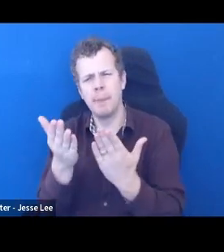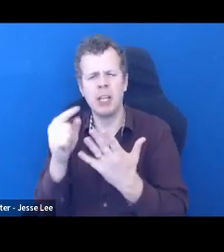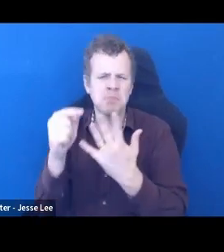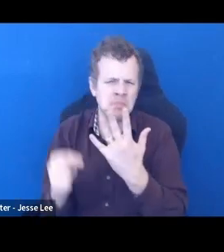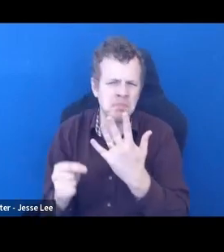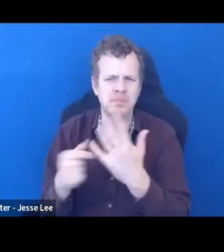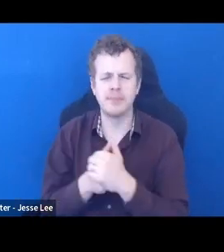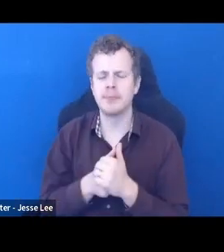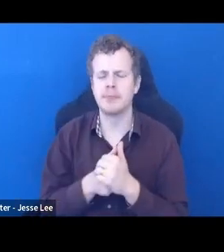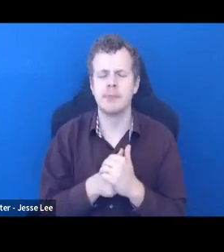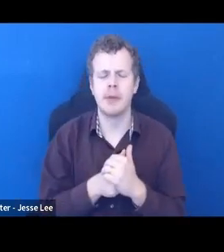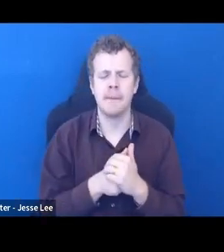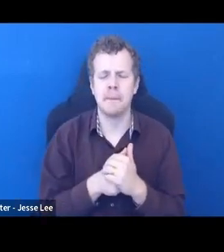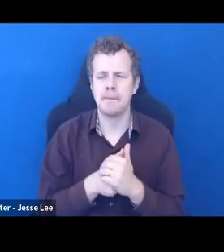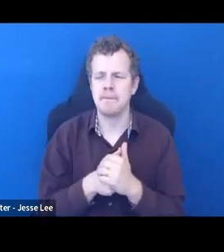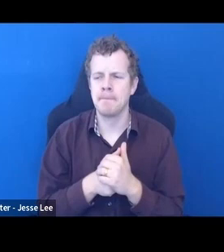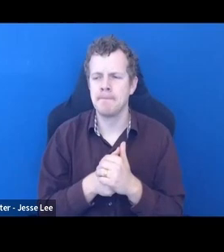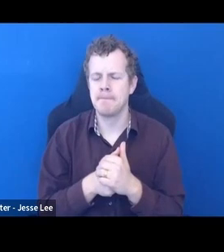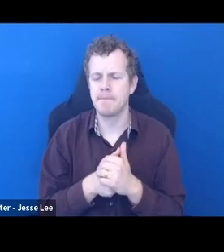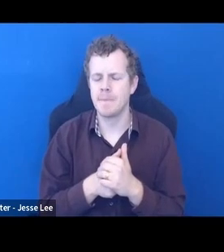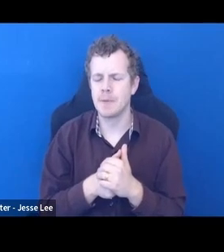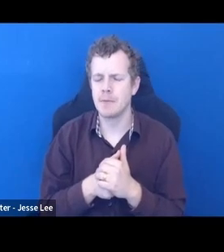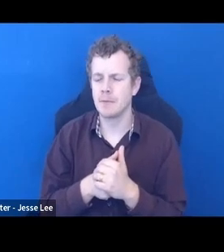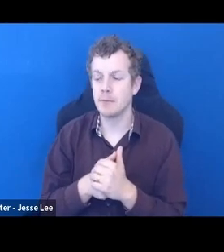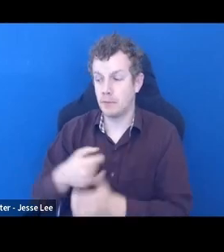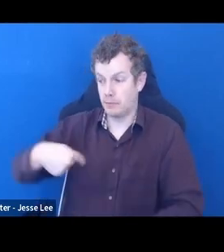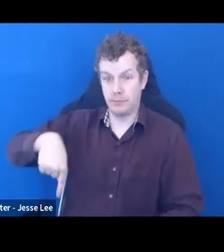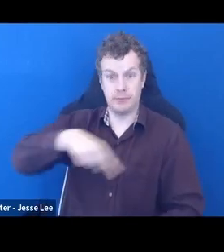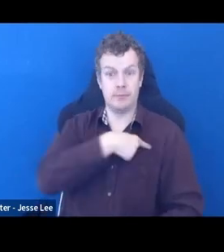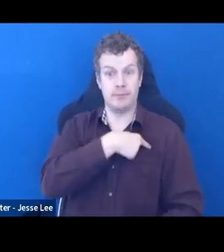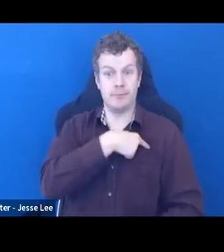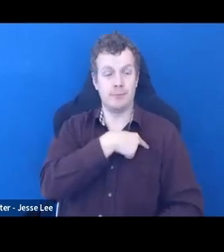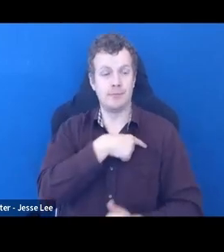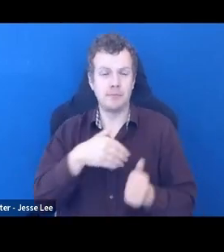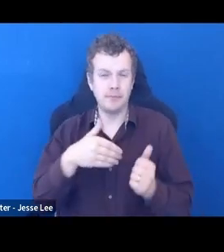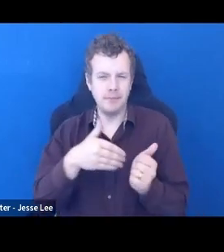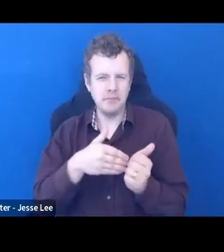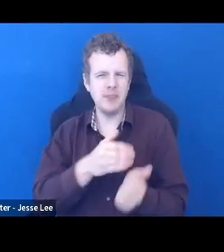So we're - we're as clinicians, so I'm coming from a clinician point of view.